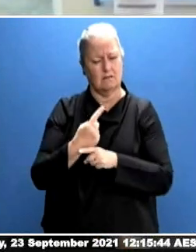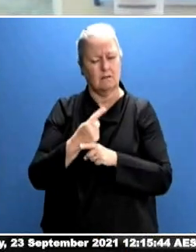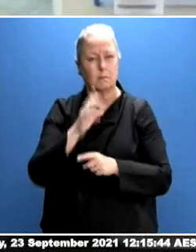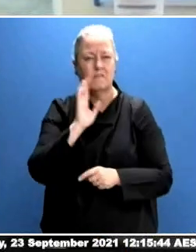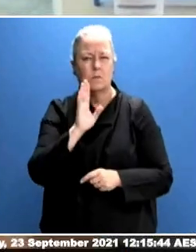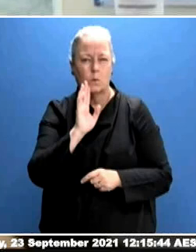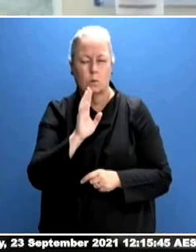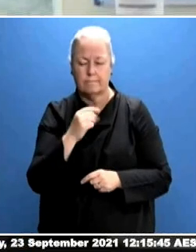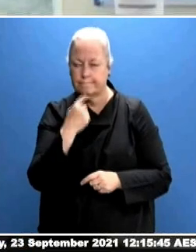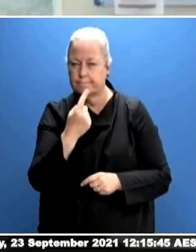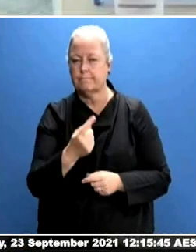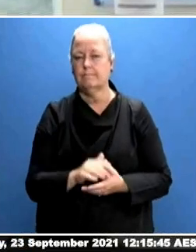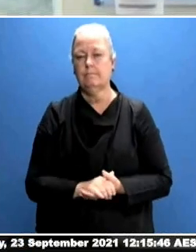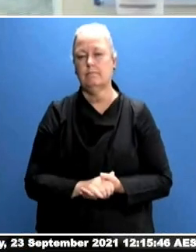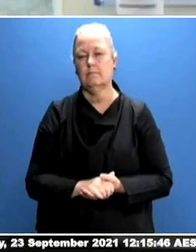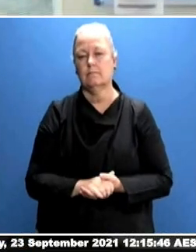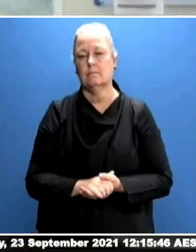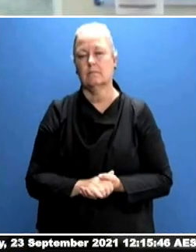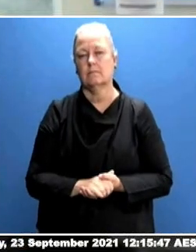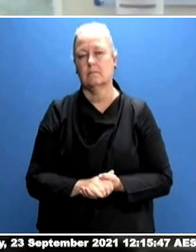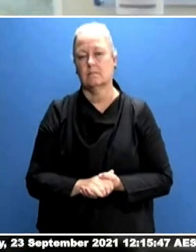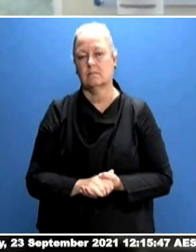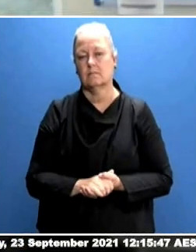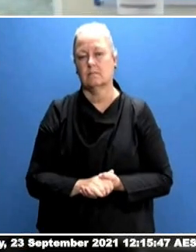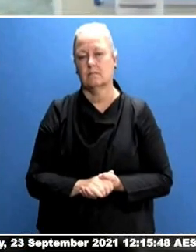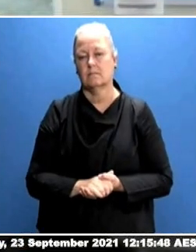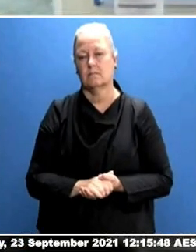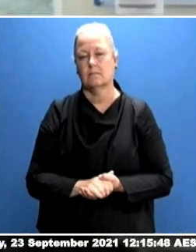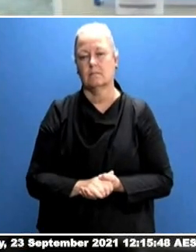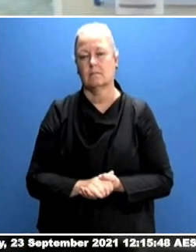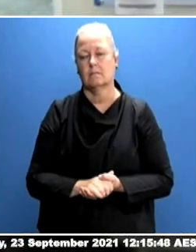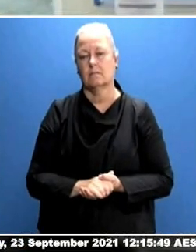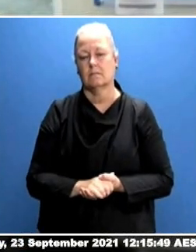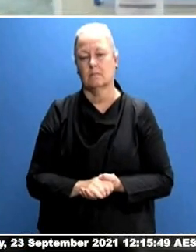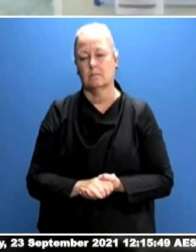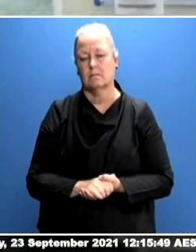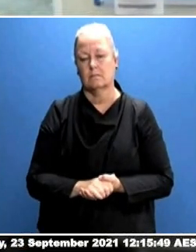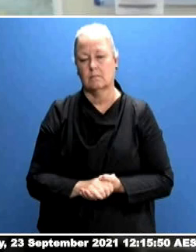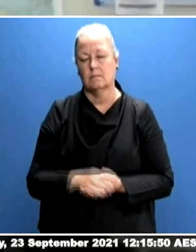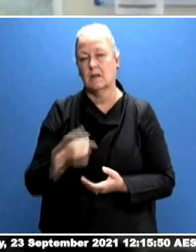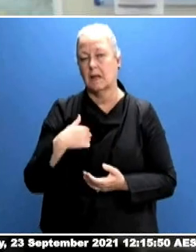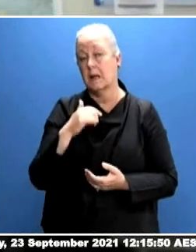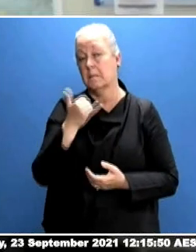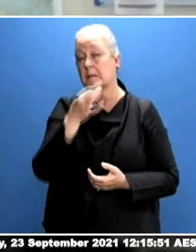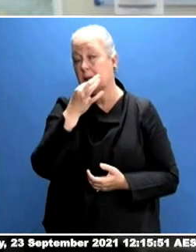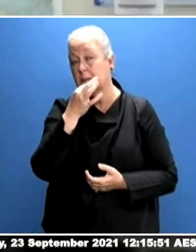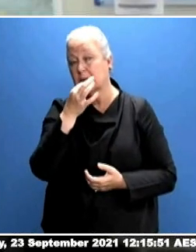it's probably I suppose our assumption, because the response to both this letter